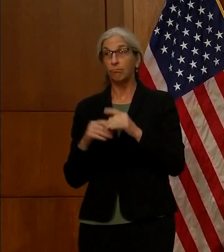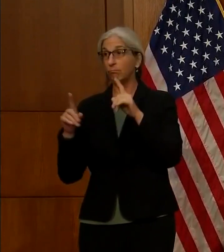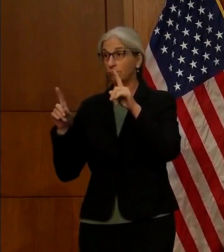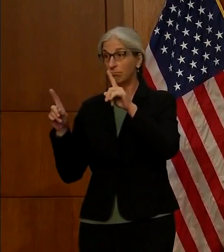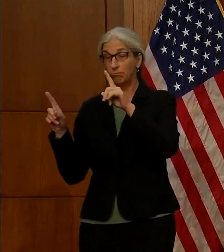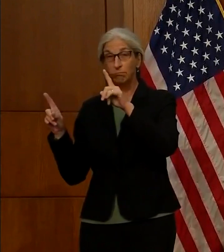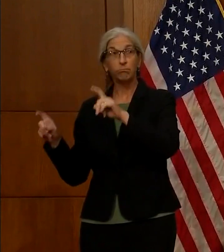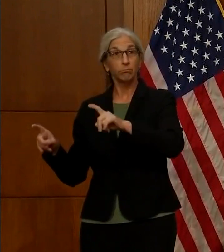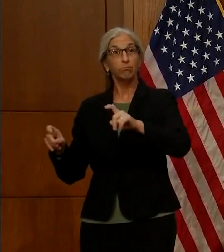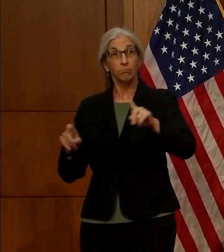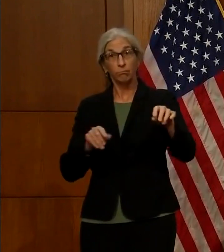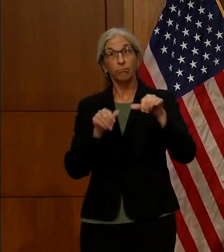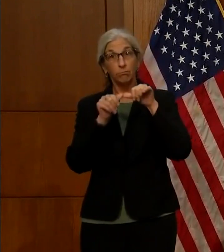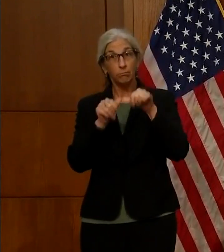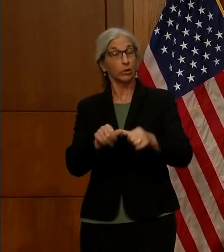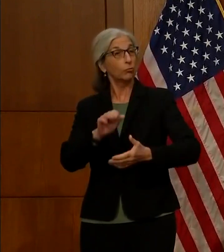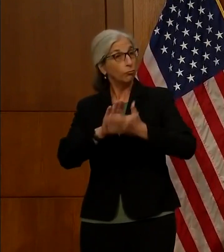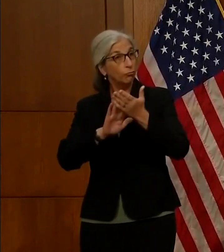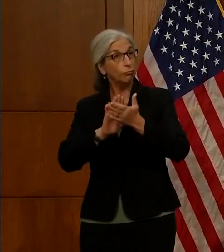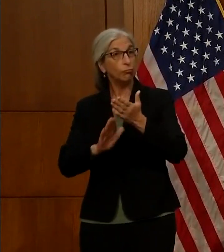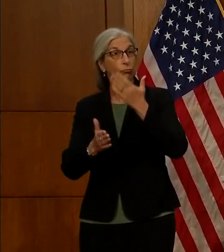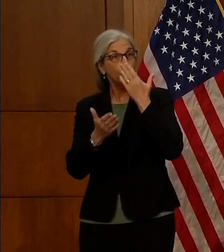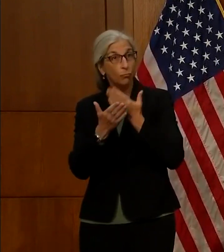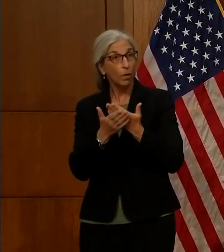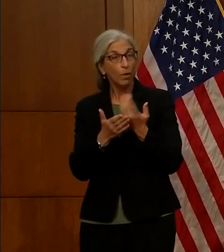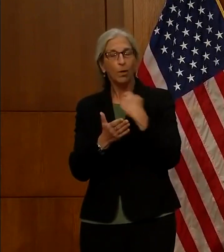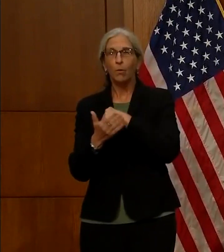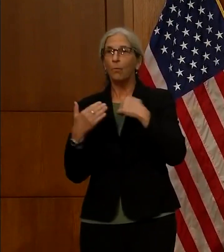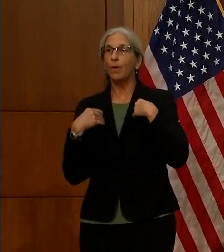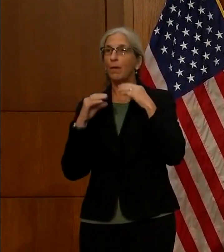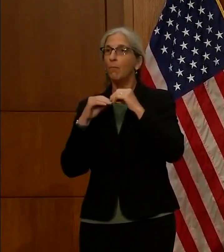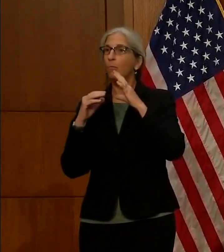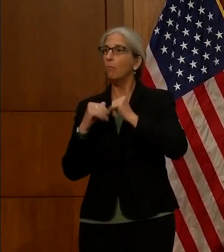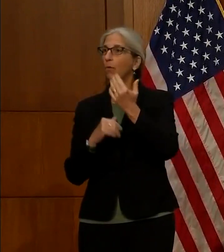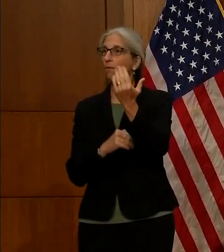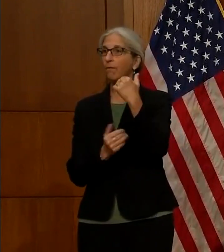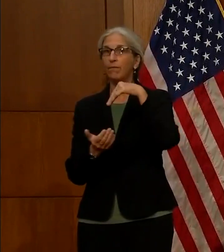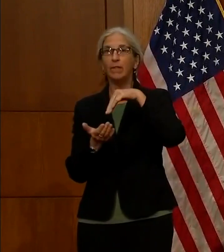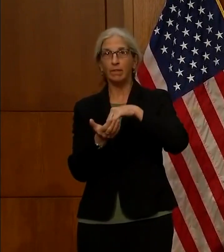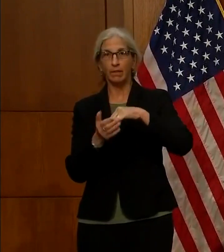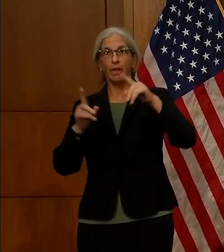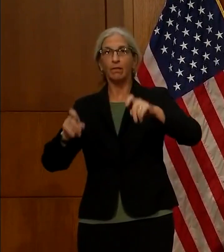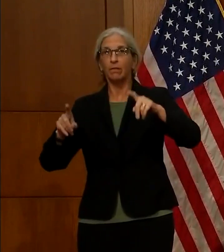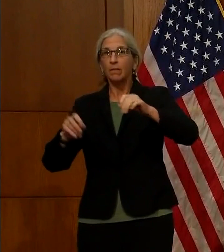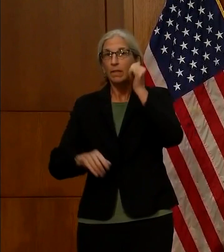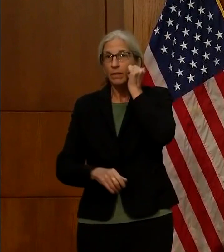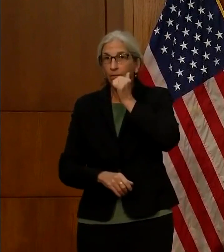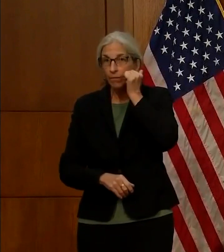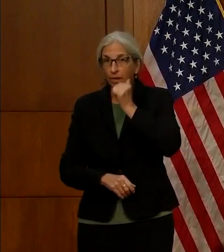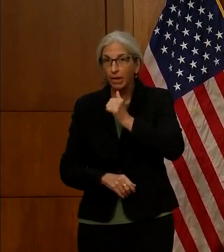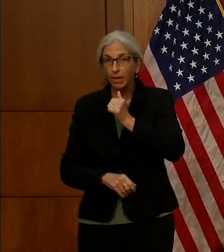AND SEVENTY TWO. OUR TESTING CONTINUES TO- GOLD REALLY WELL